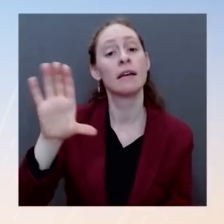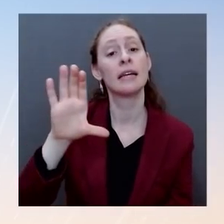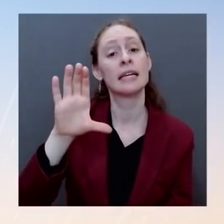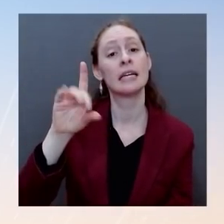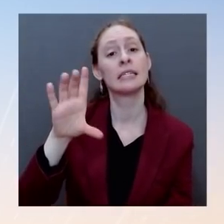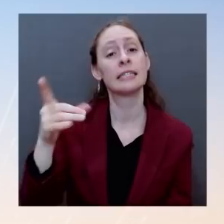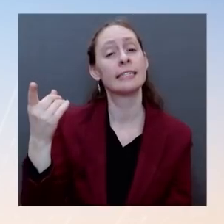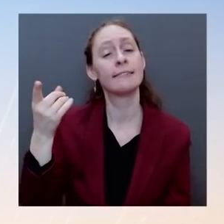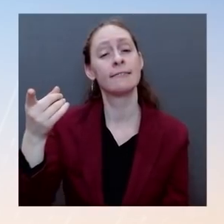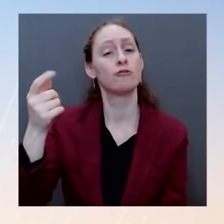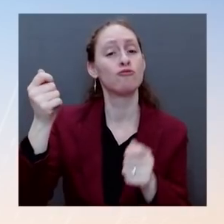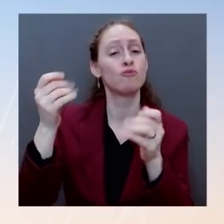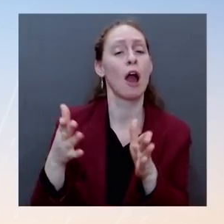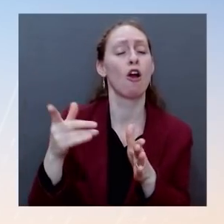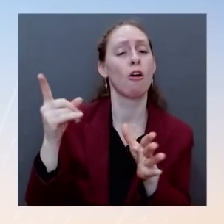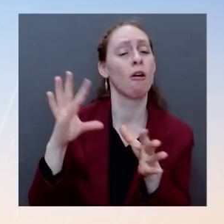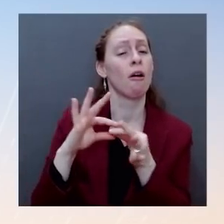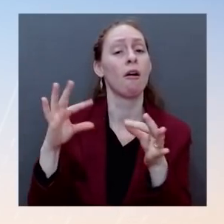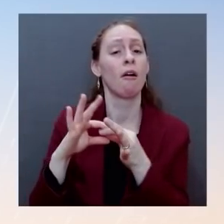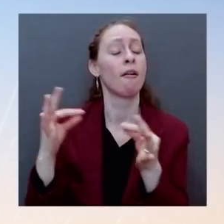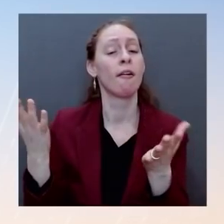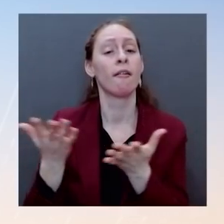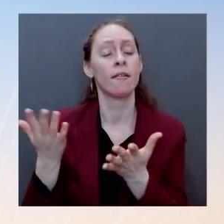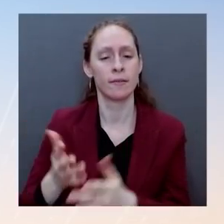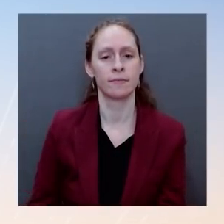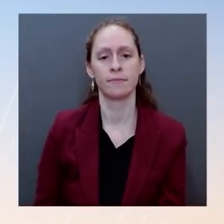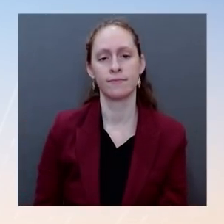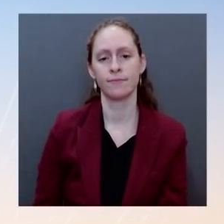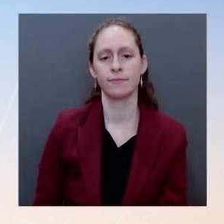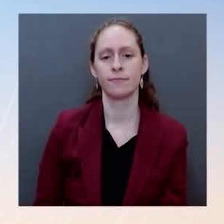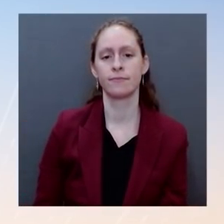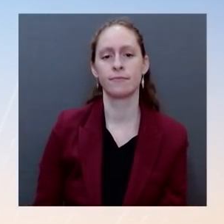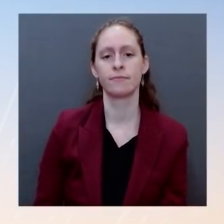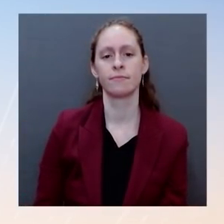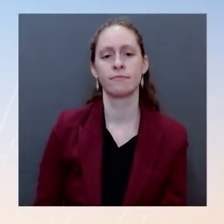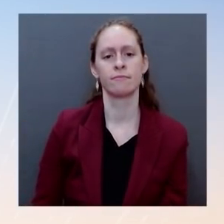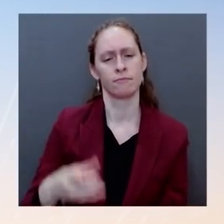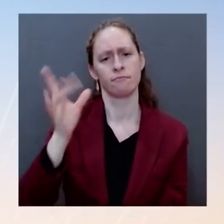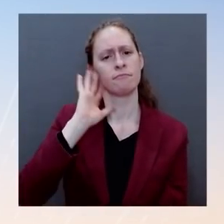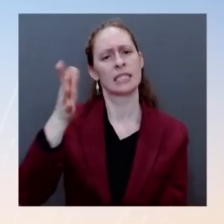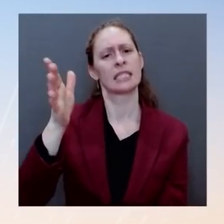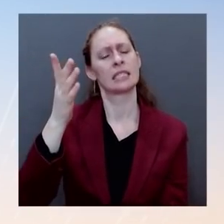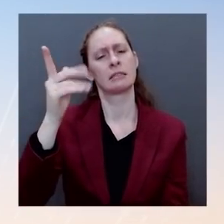on their website to help address and answer these questions. Their guidance currently is a well-fitted mask.